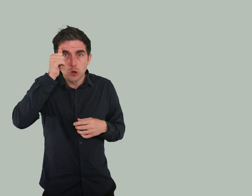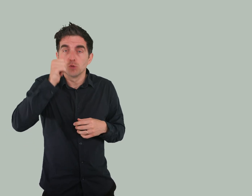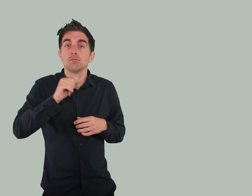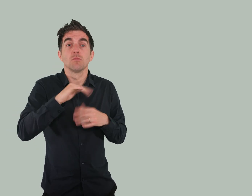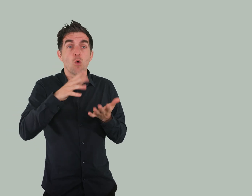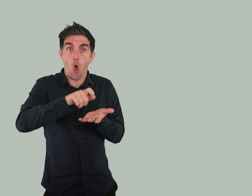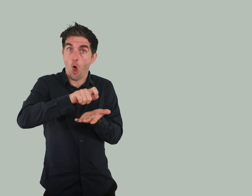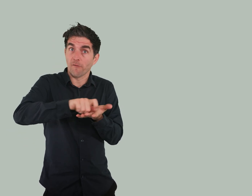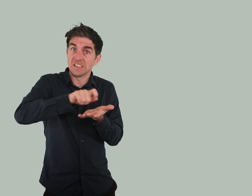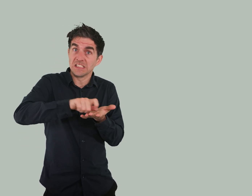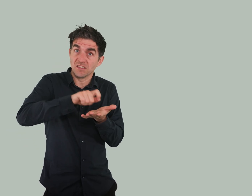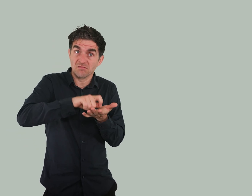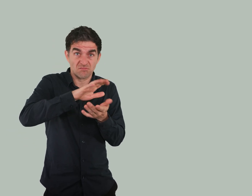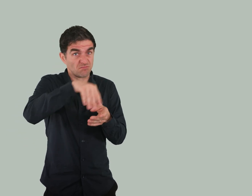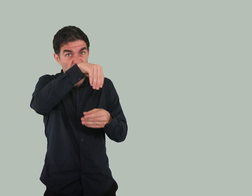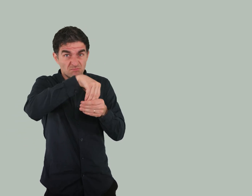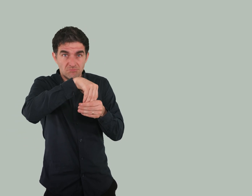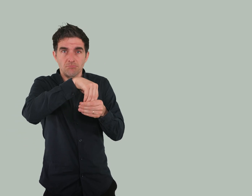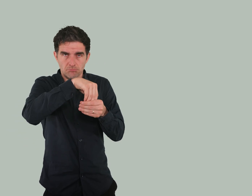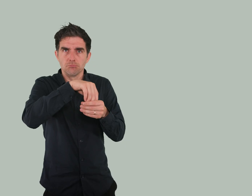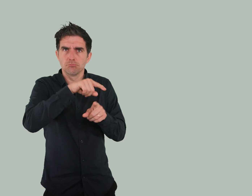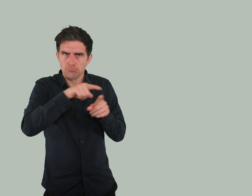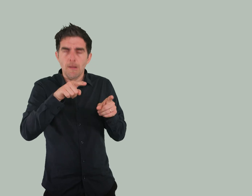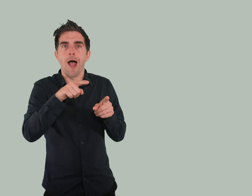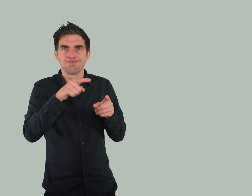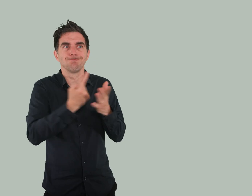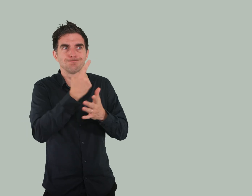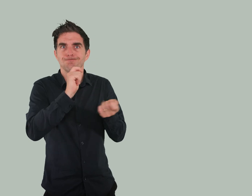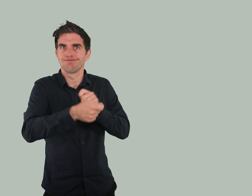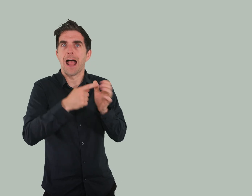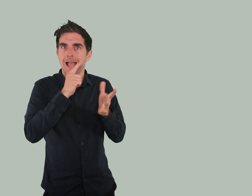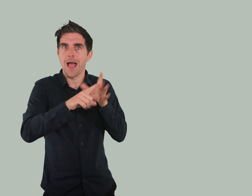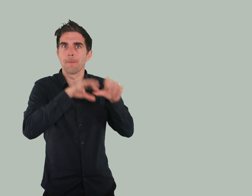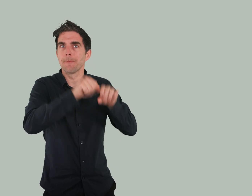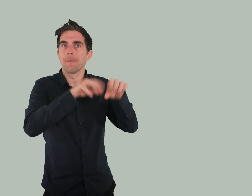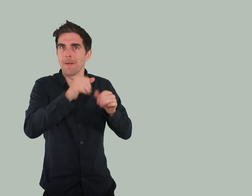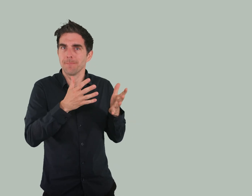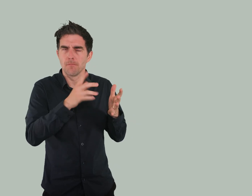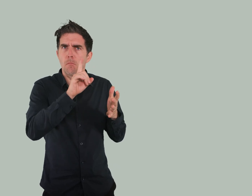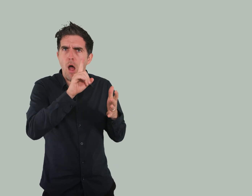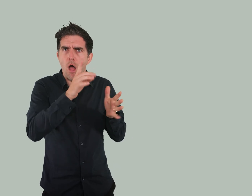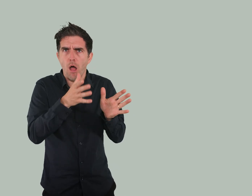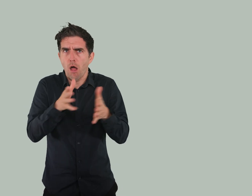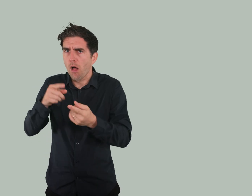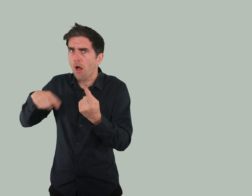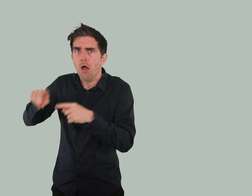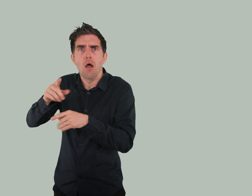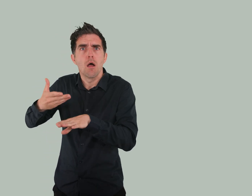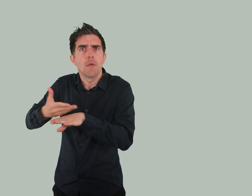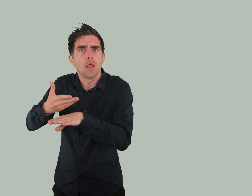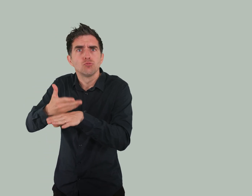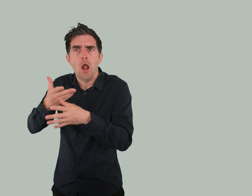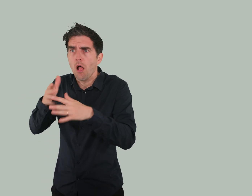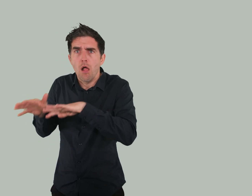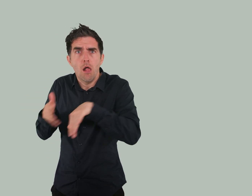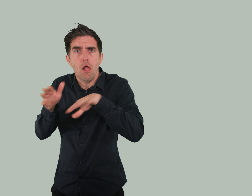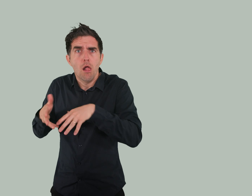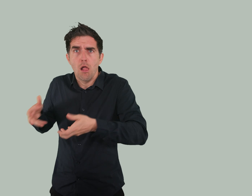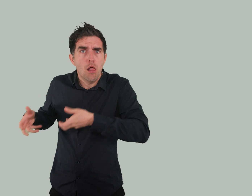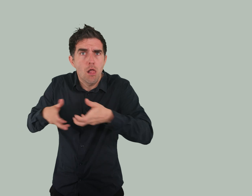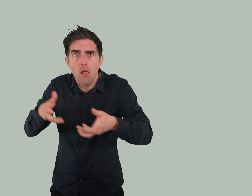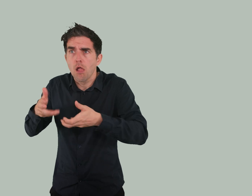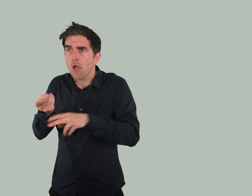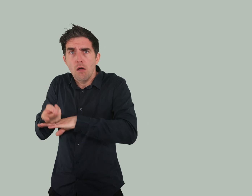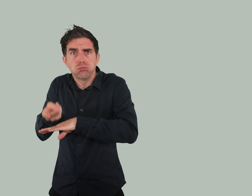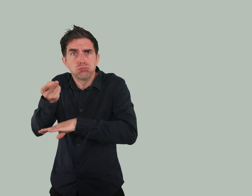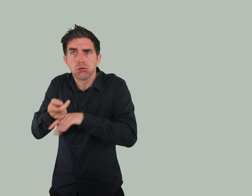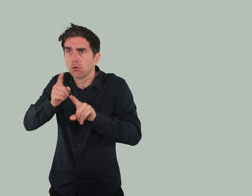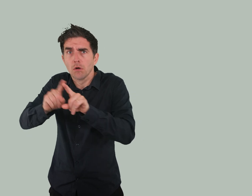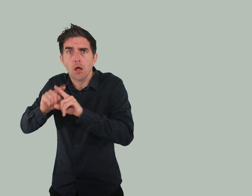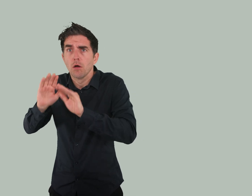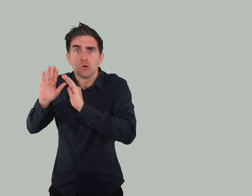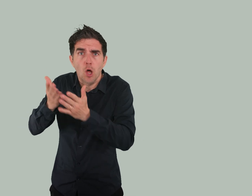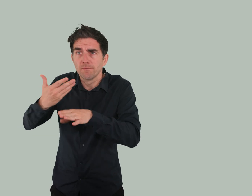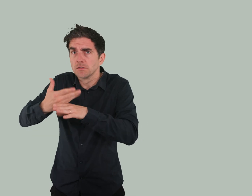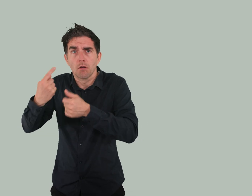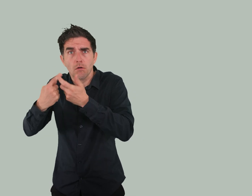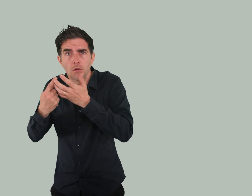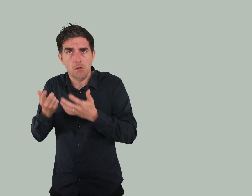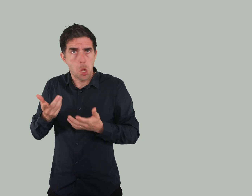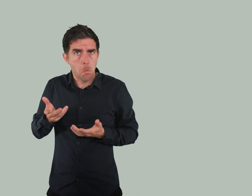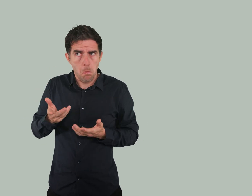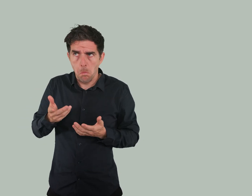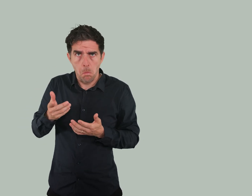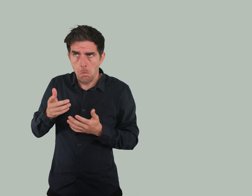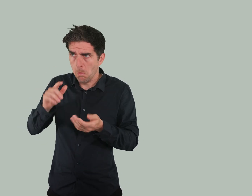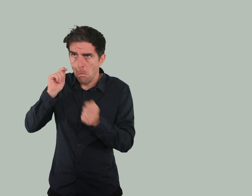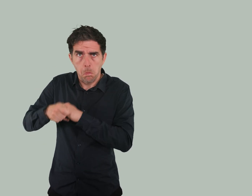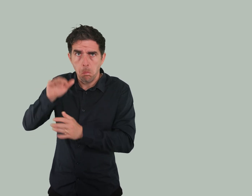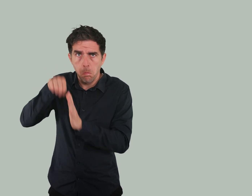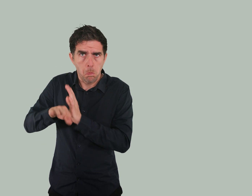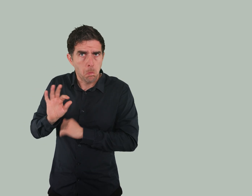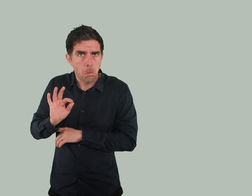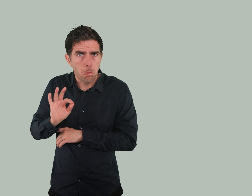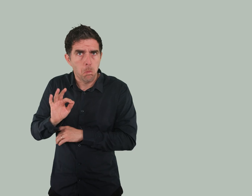and office-based work rather than in manual and service occupations.